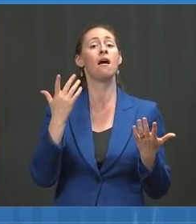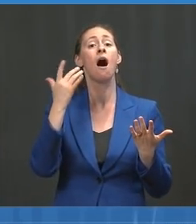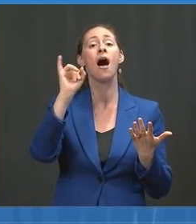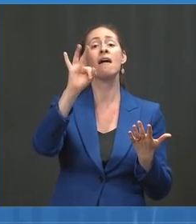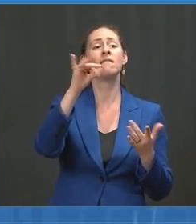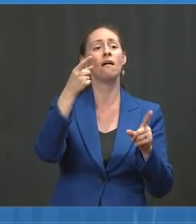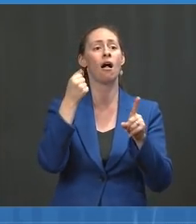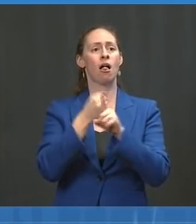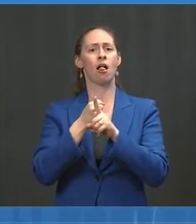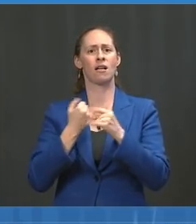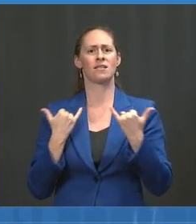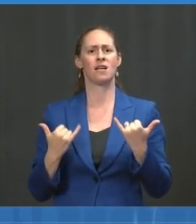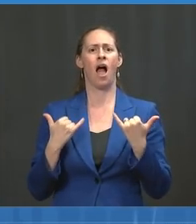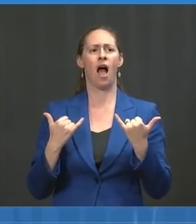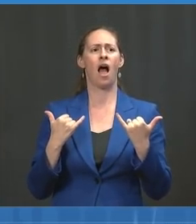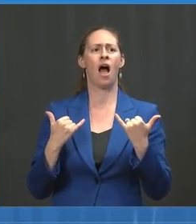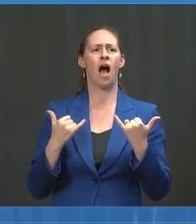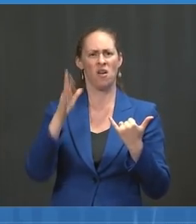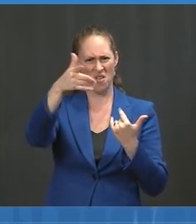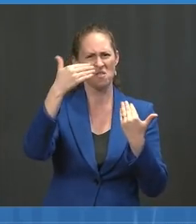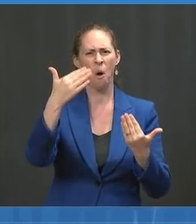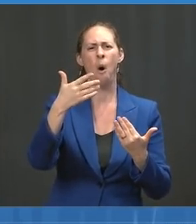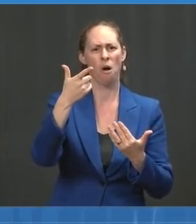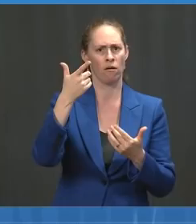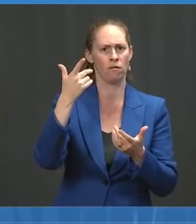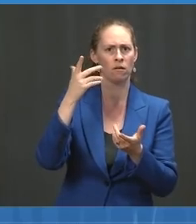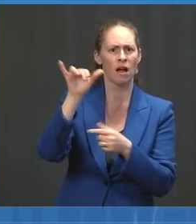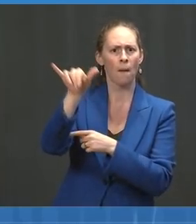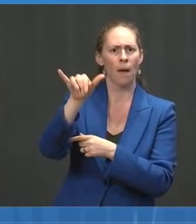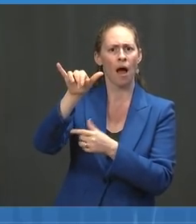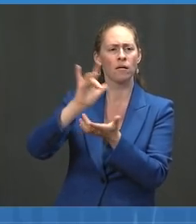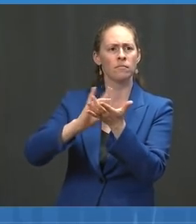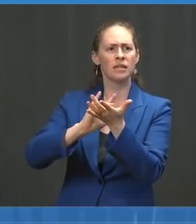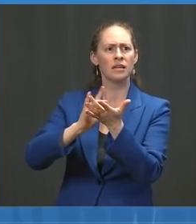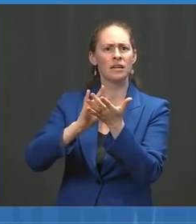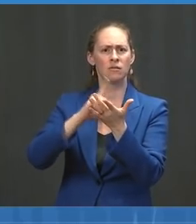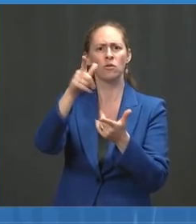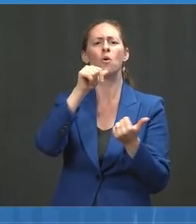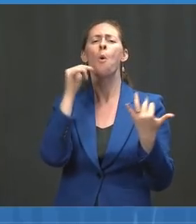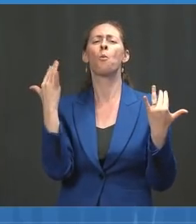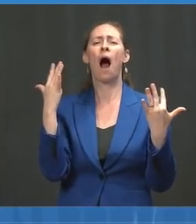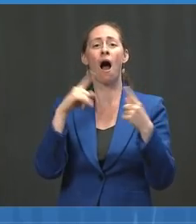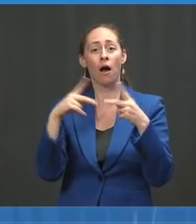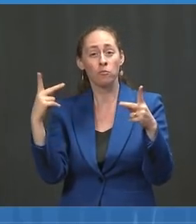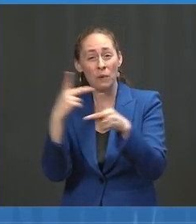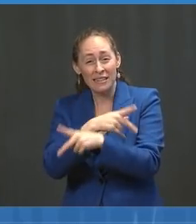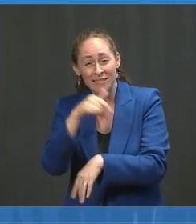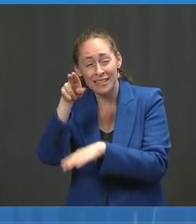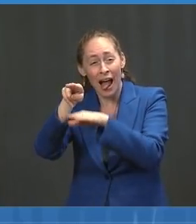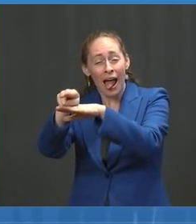until a person is sick enough to be hospitalized. That's when you get the best effect.